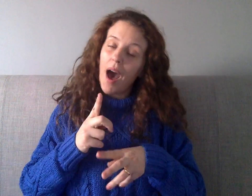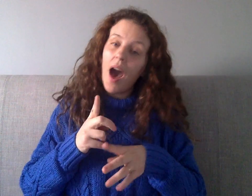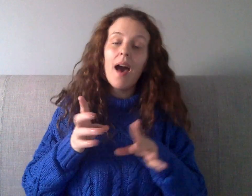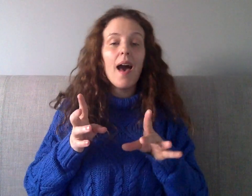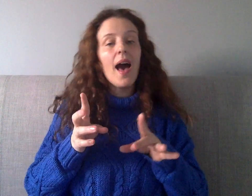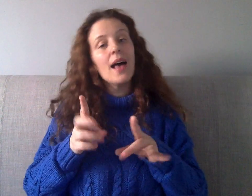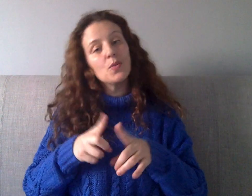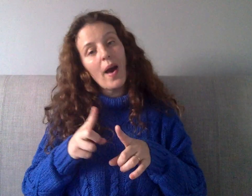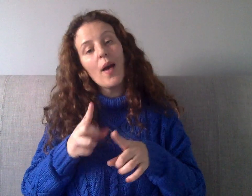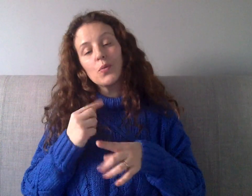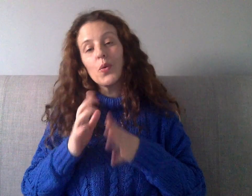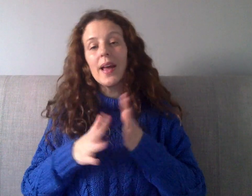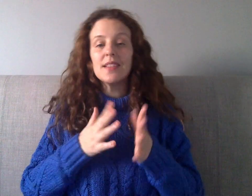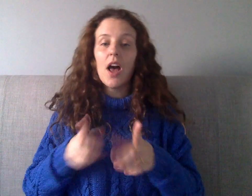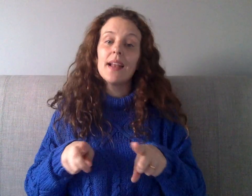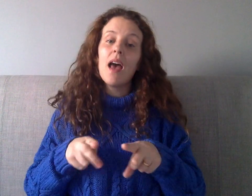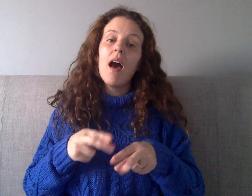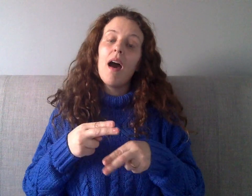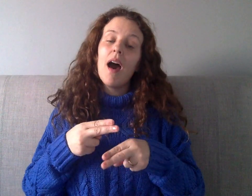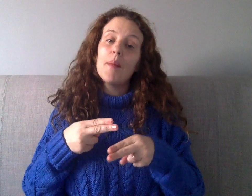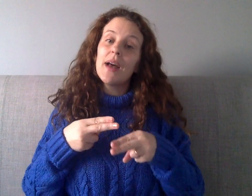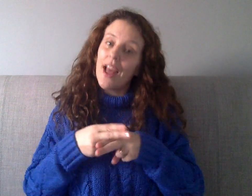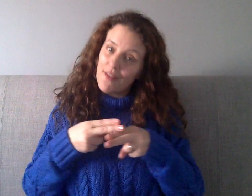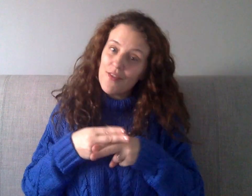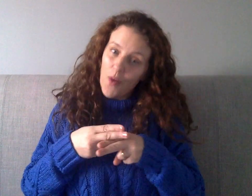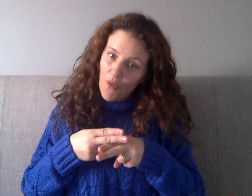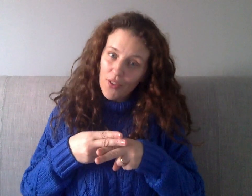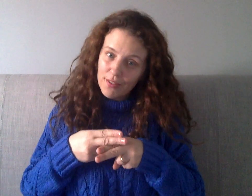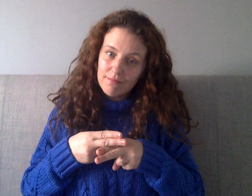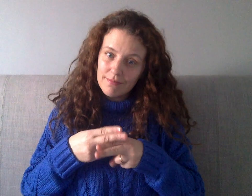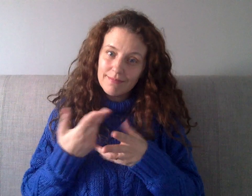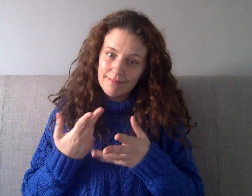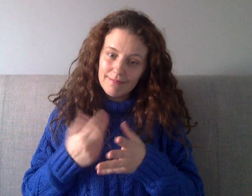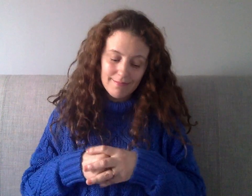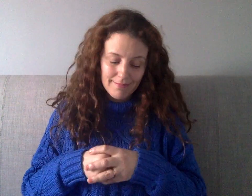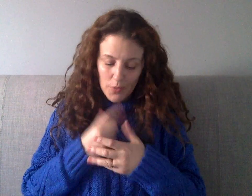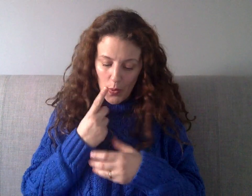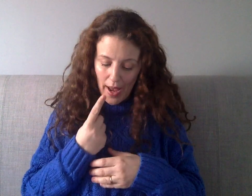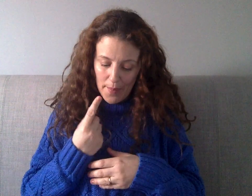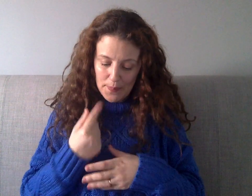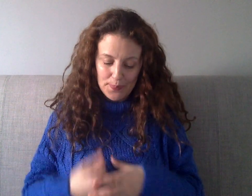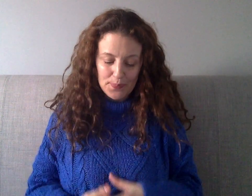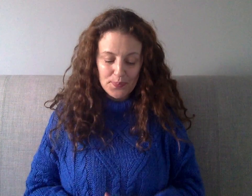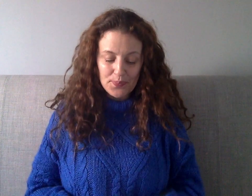But as well you can sign knife and fork [cutlery].